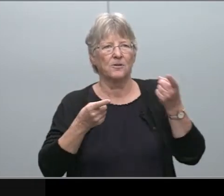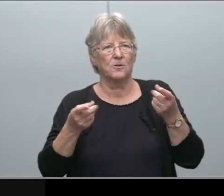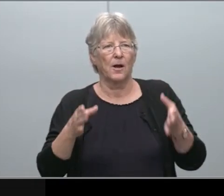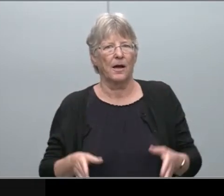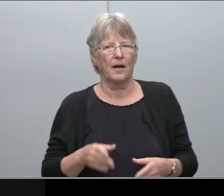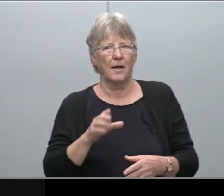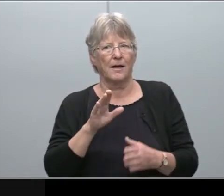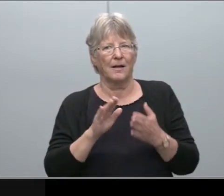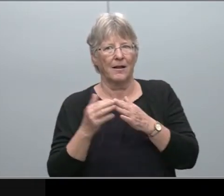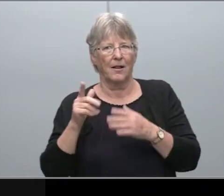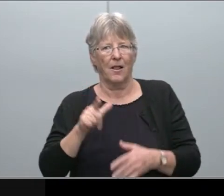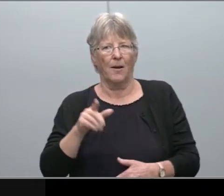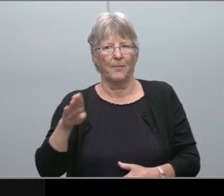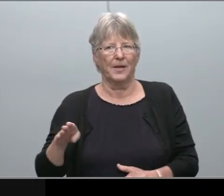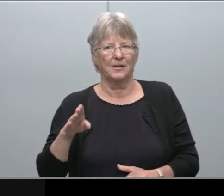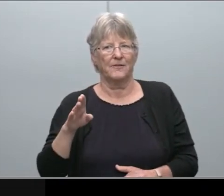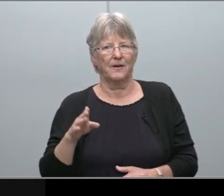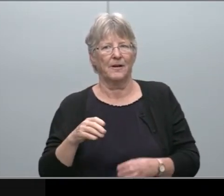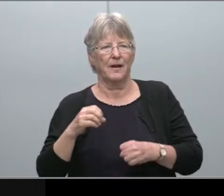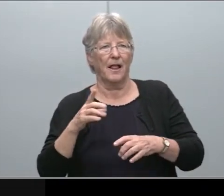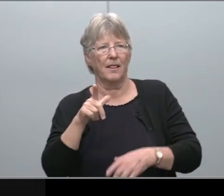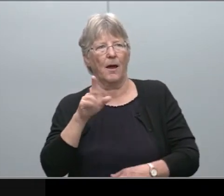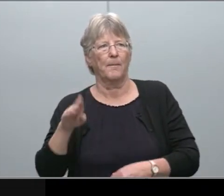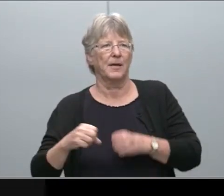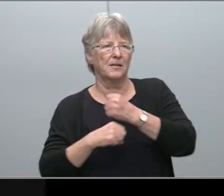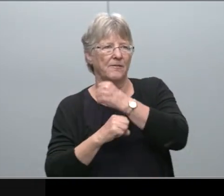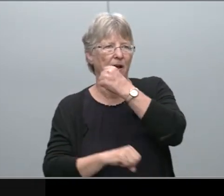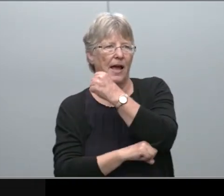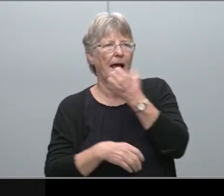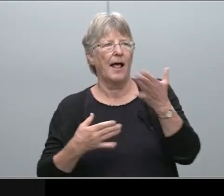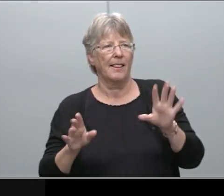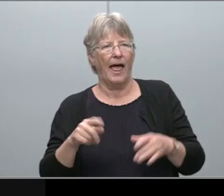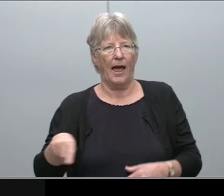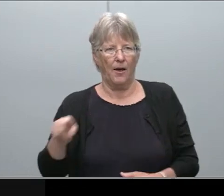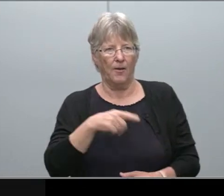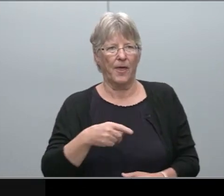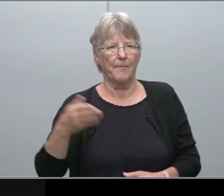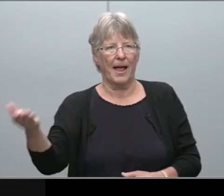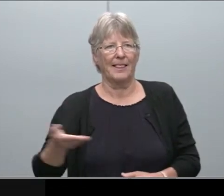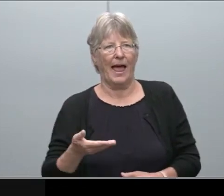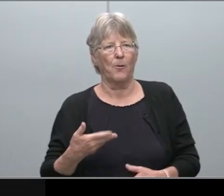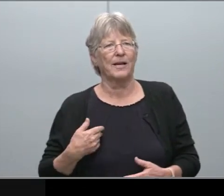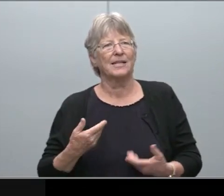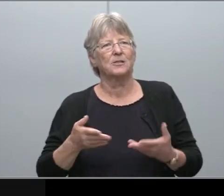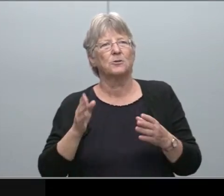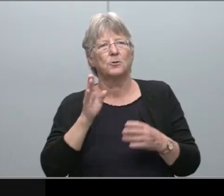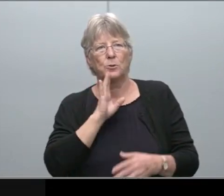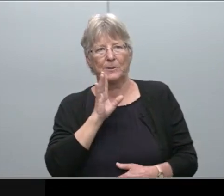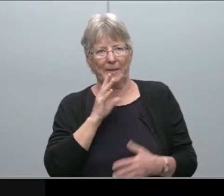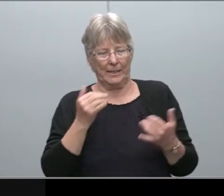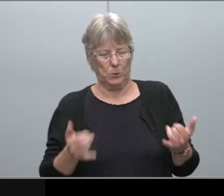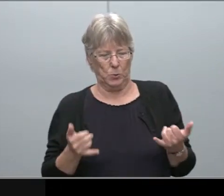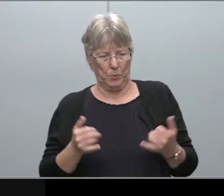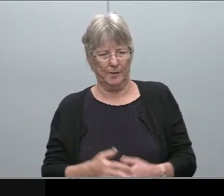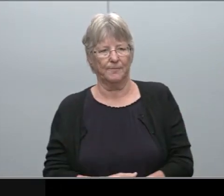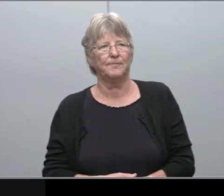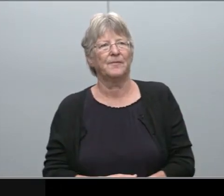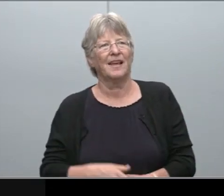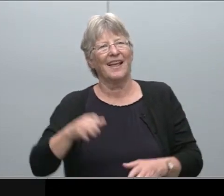to best address three identified priorities, mainly academic supports, social and emotional learning, student motivation and engagement.